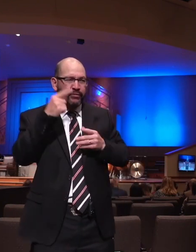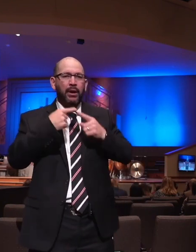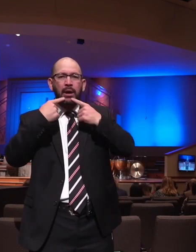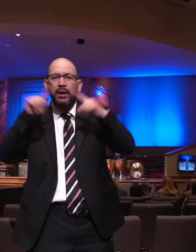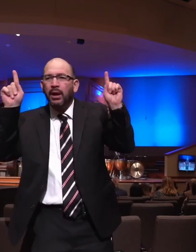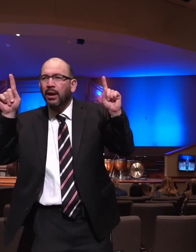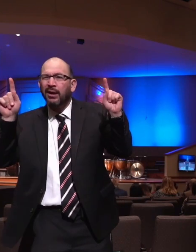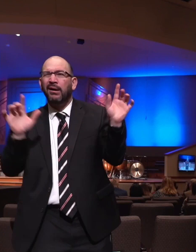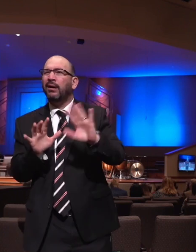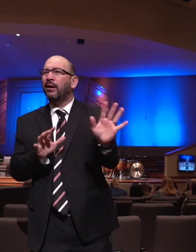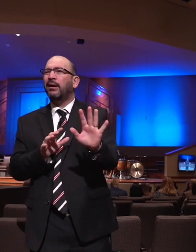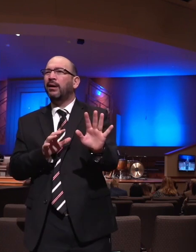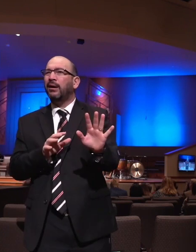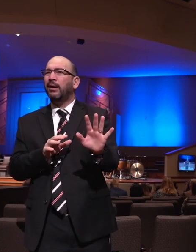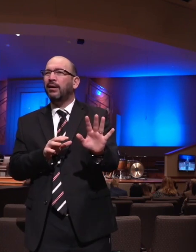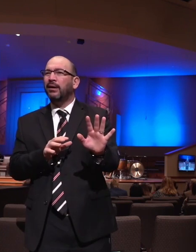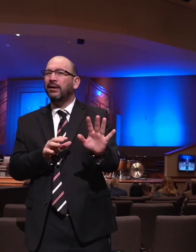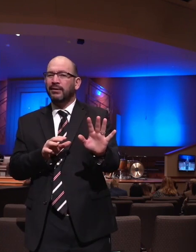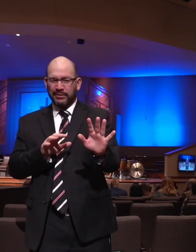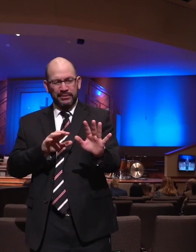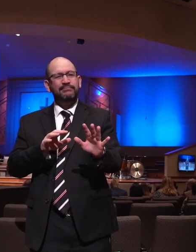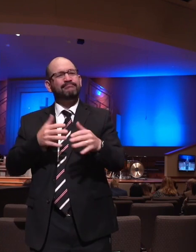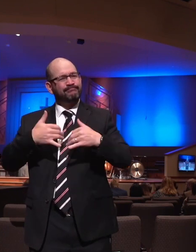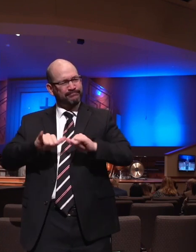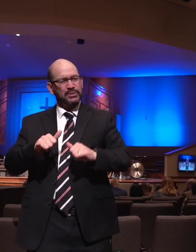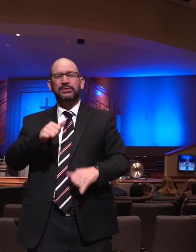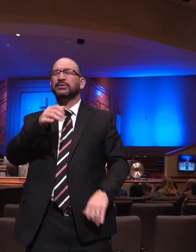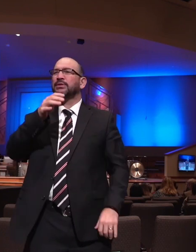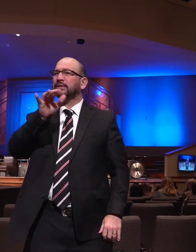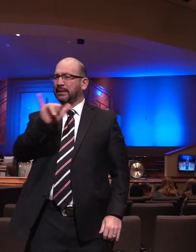matter of fact you need to be like a woman and you need to have what that